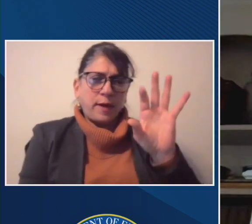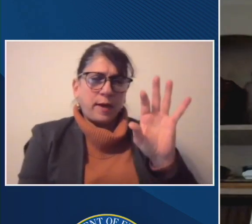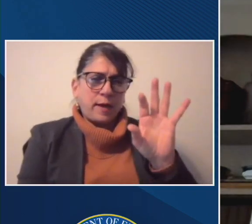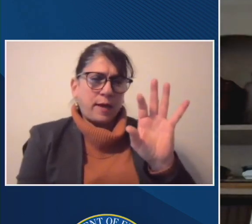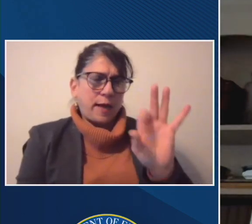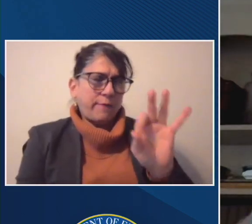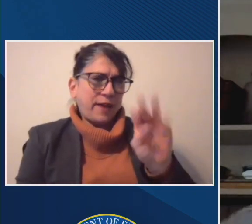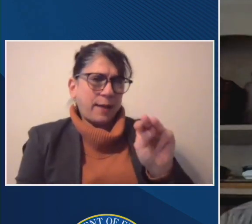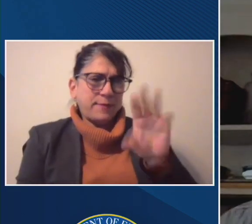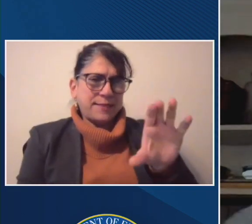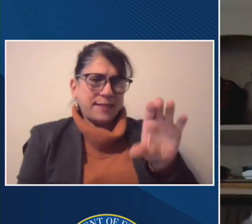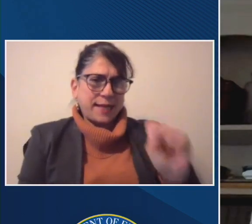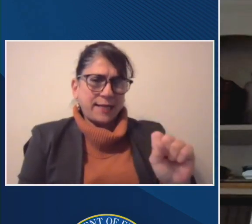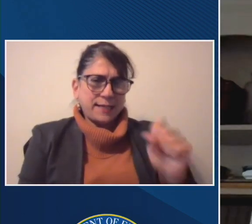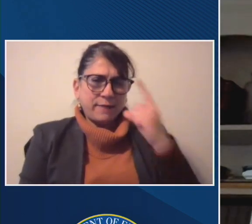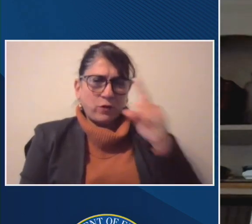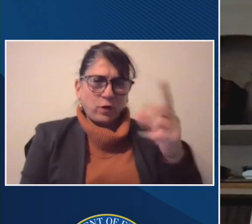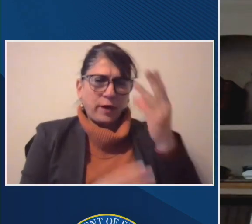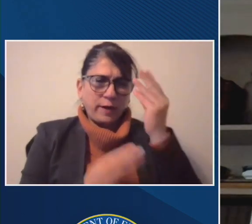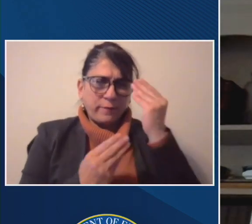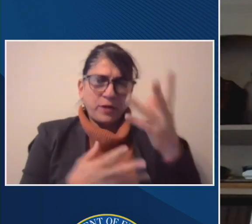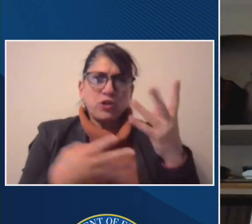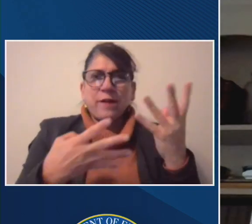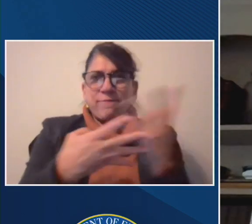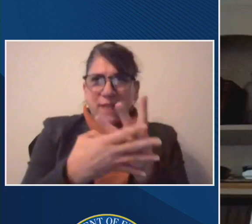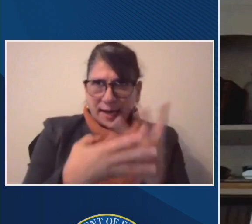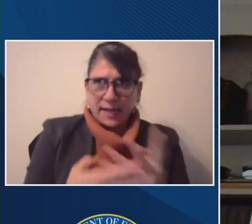purposes. But, we can, if we want to